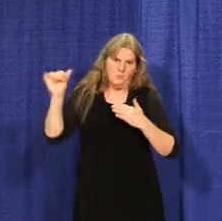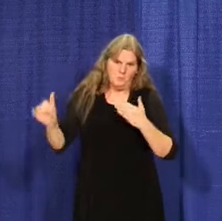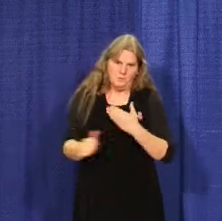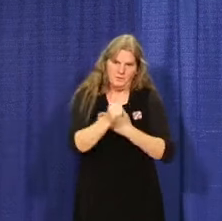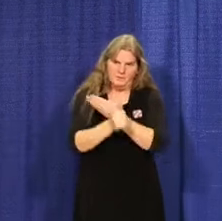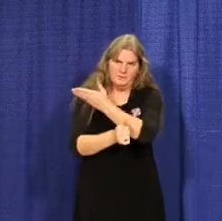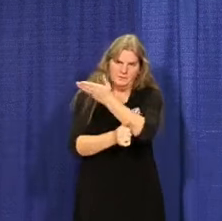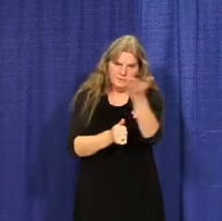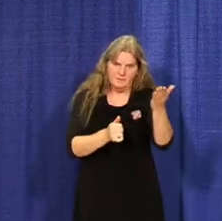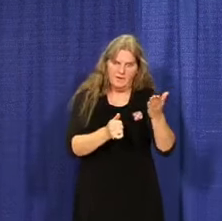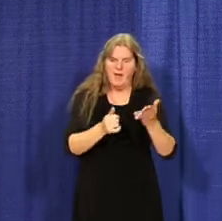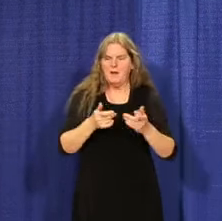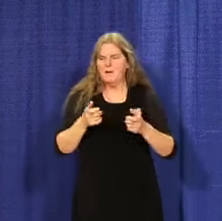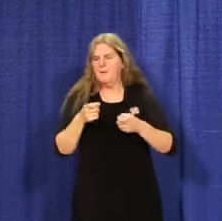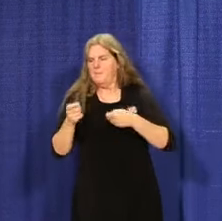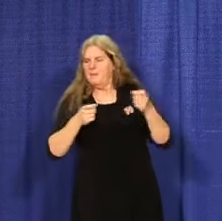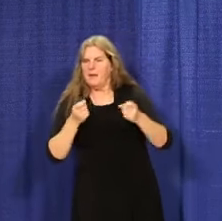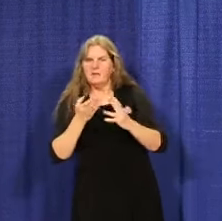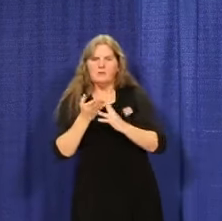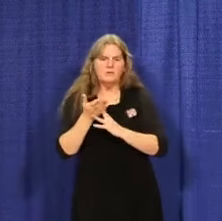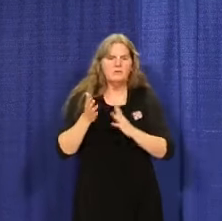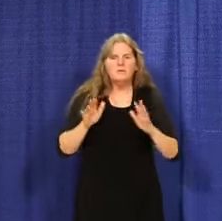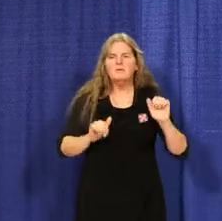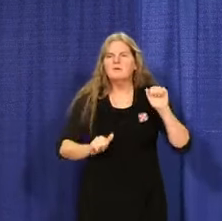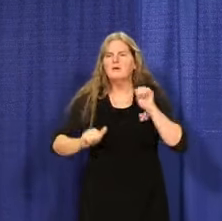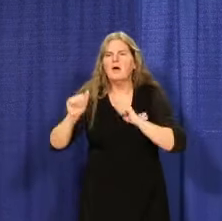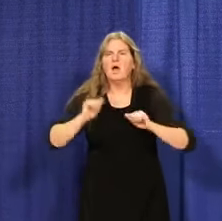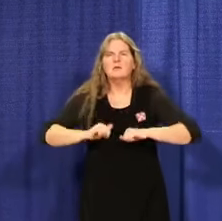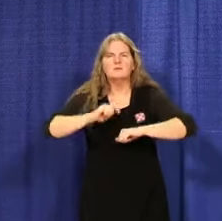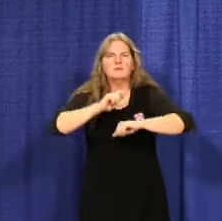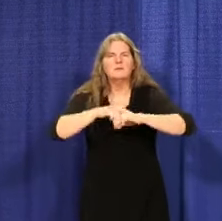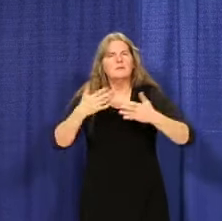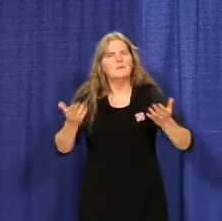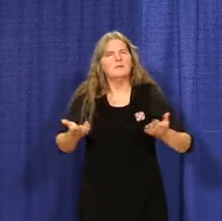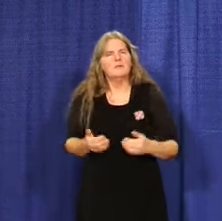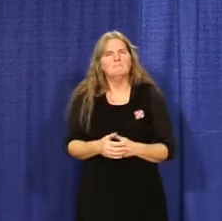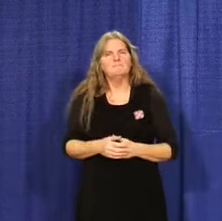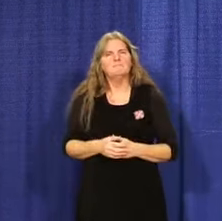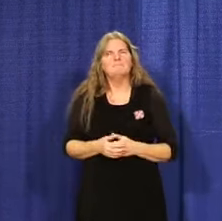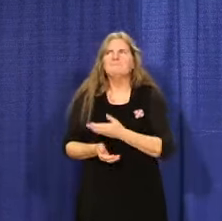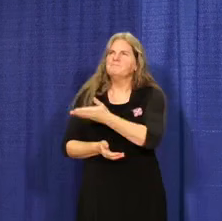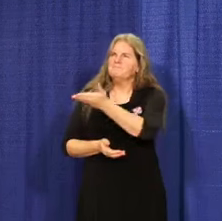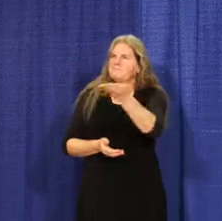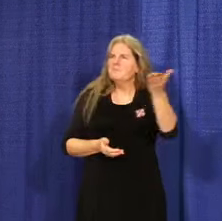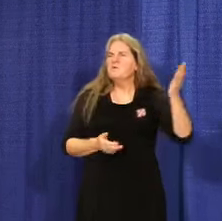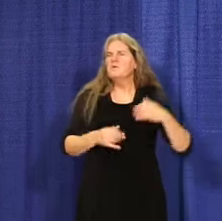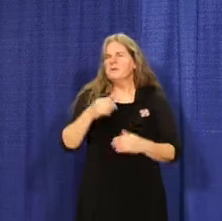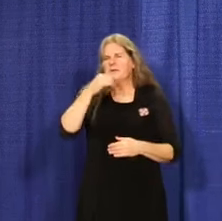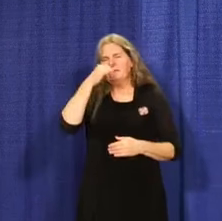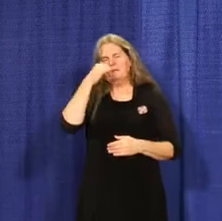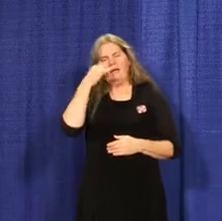uncertainty. We know that Yukoners are concerned about the possibility of importation of COVID-19 to